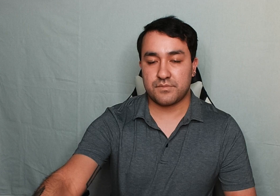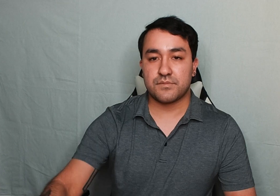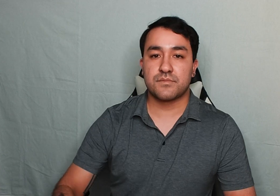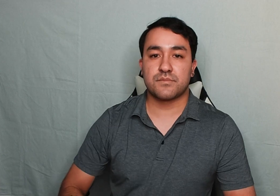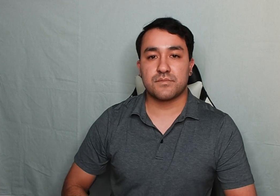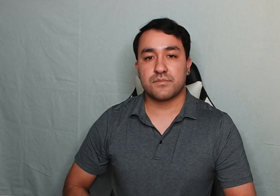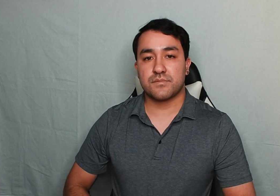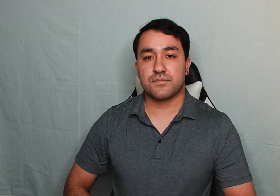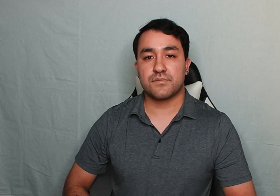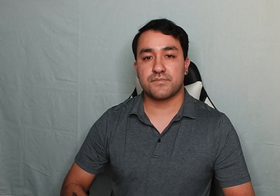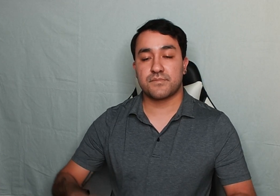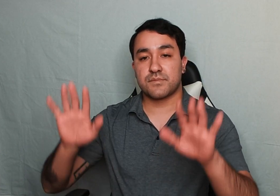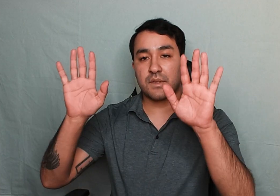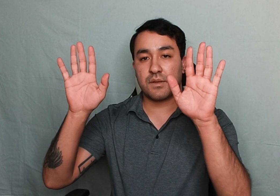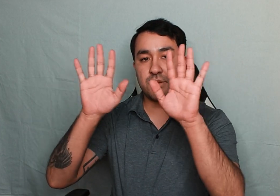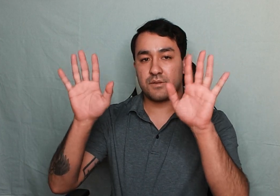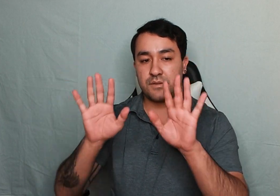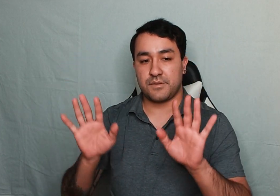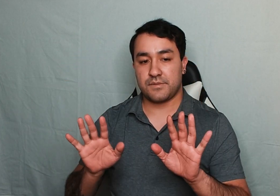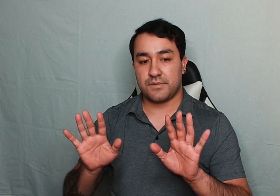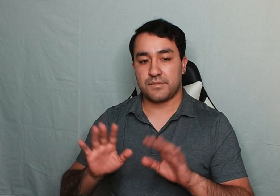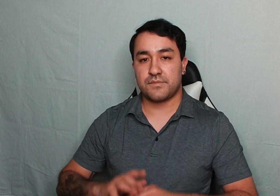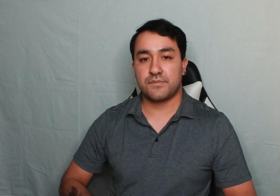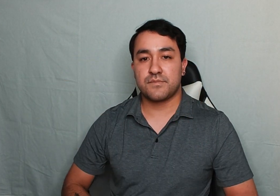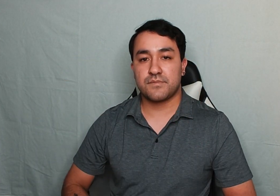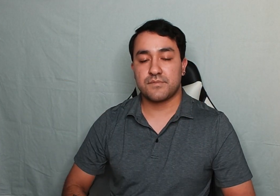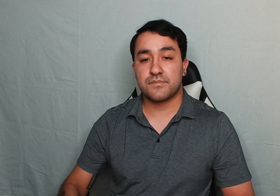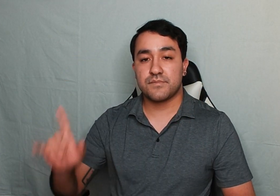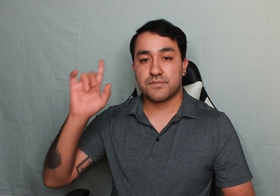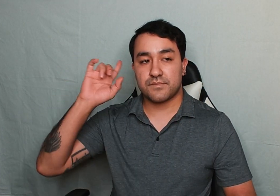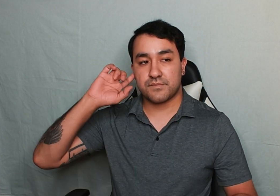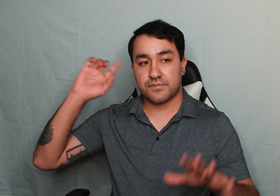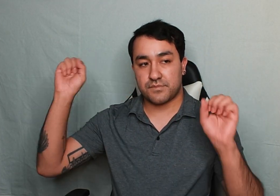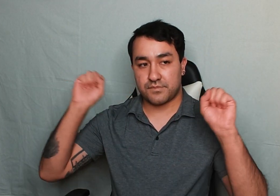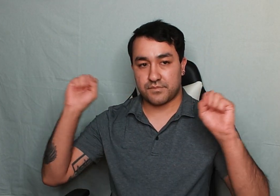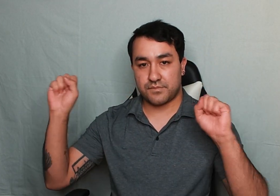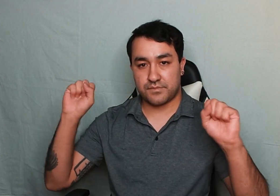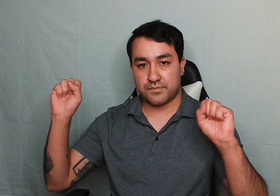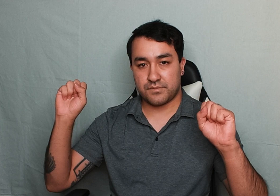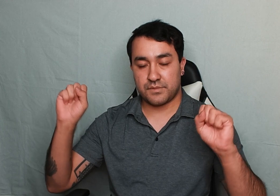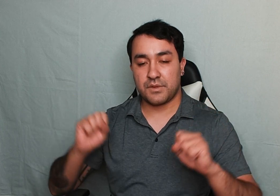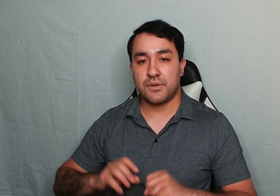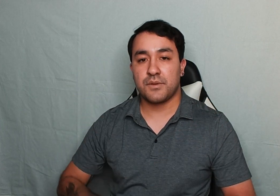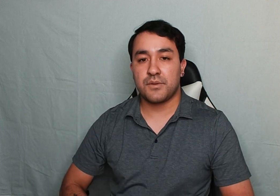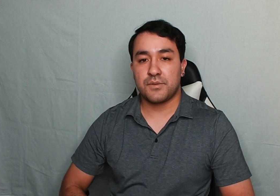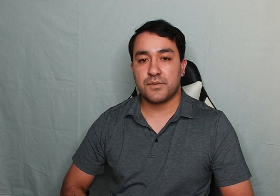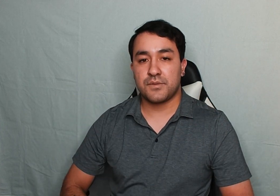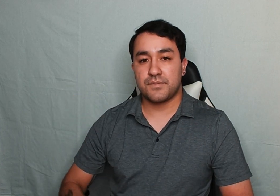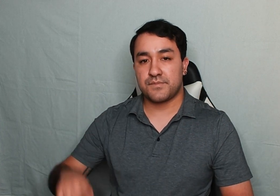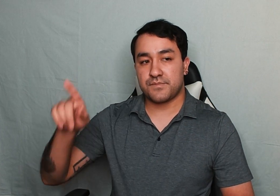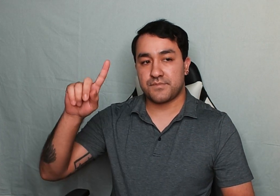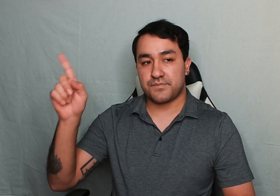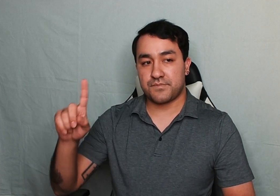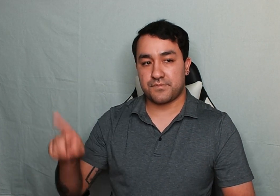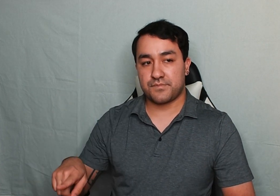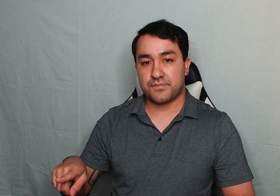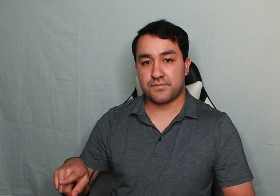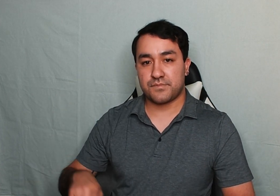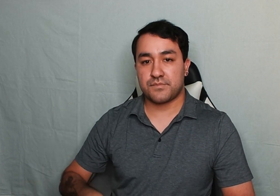THE TOP LINE IS ASL GLOSS The bottom line is the English translation. WEATHER THUNDER LIGHTING